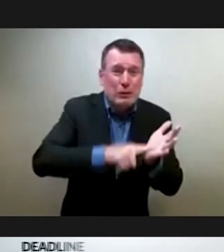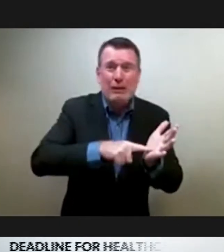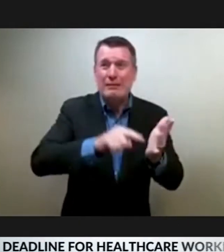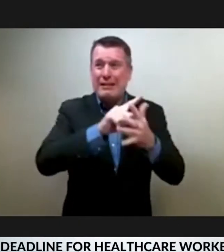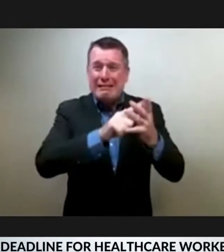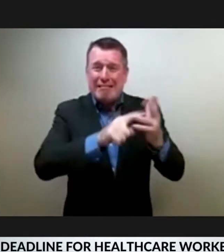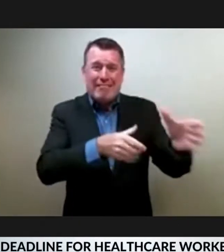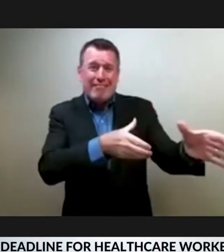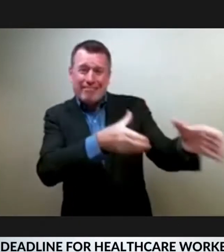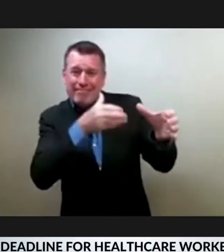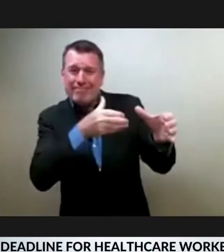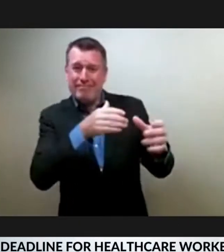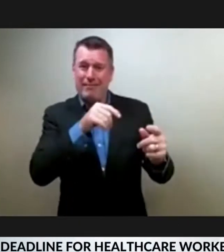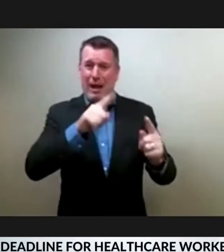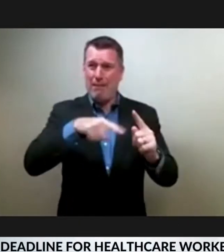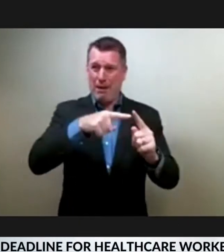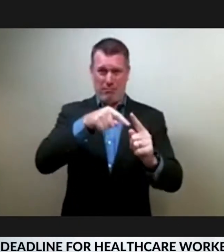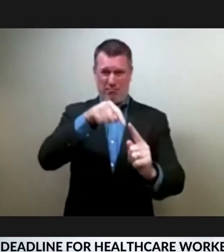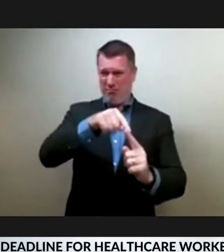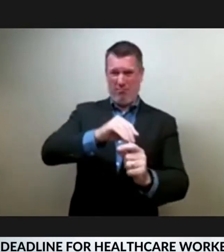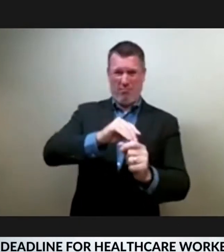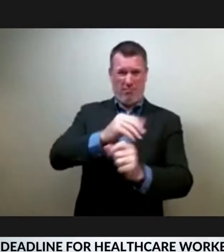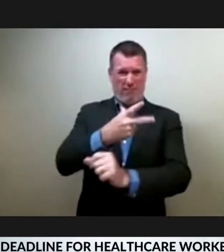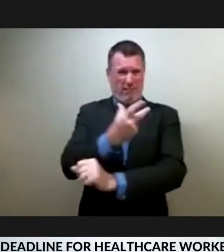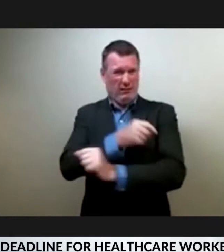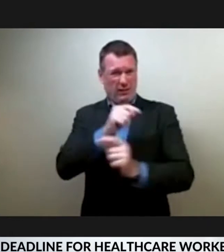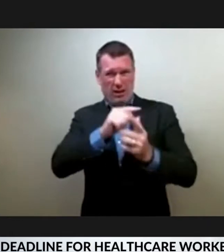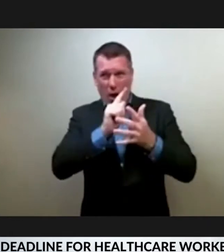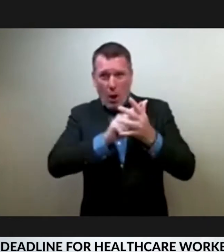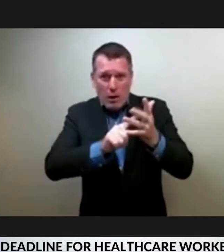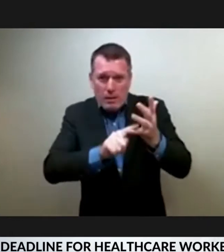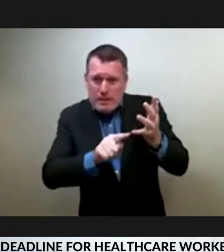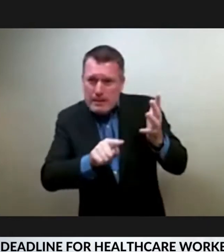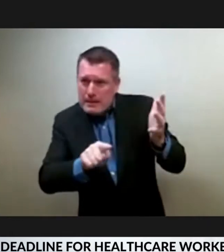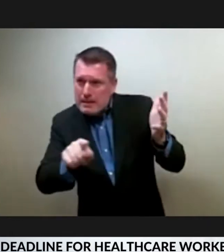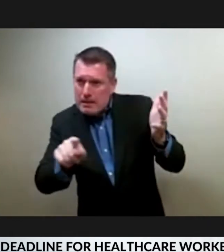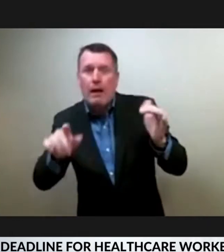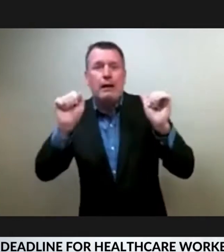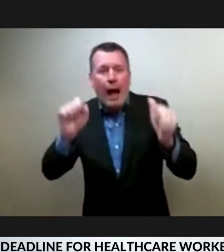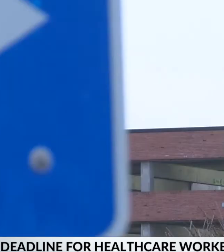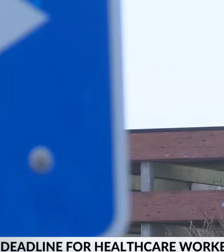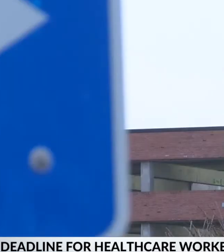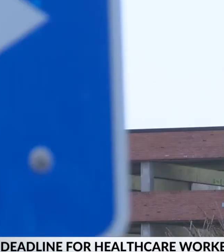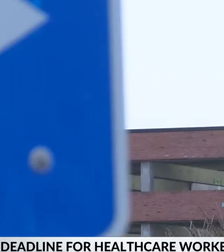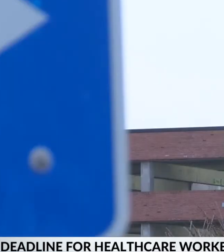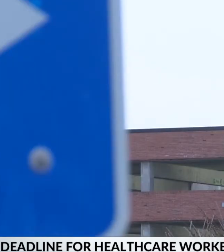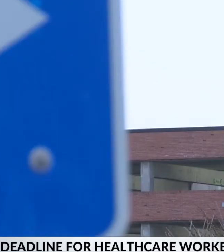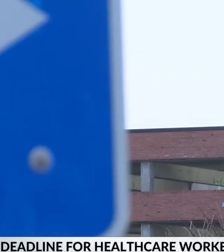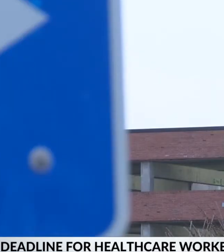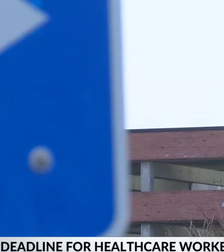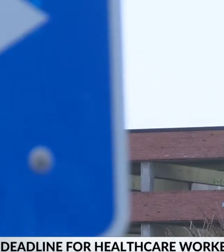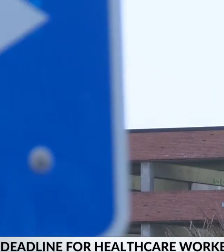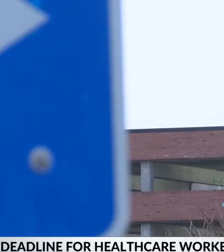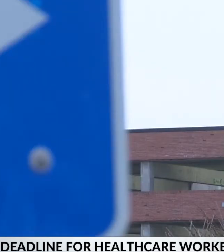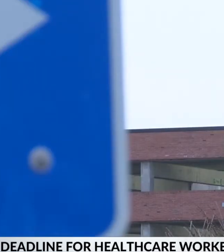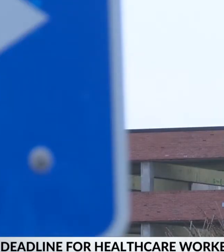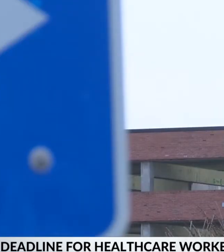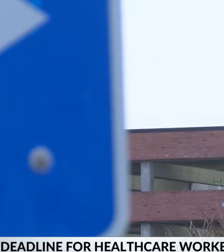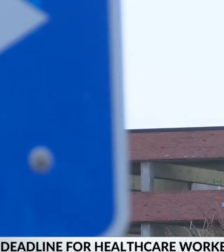later, presuming it's still there, to come back to work. So there isn't an urgency at 11 tonight if, be perfectly fine. What we really want is people to think about it and